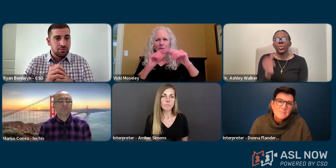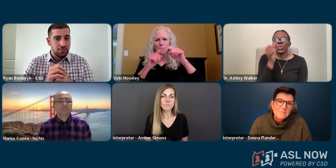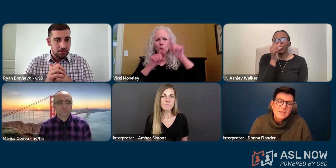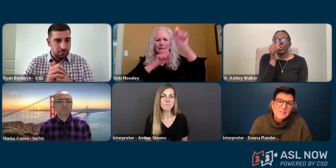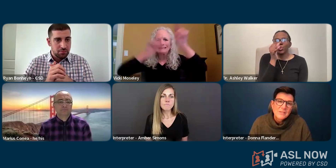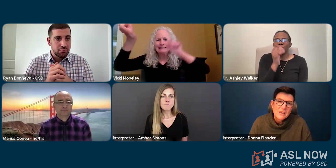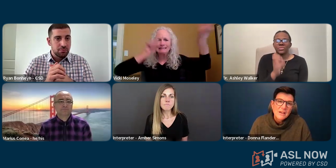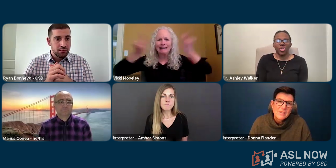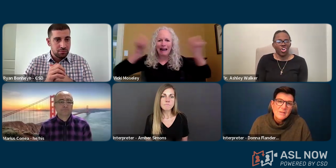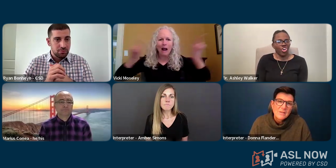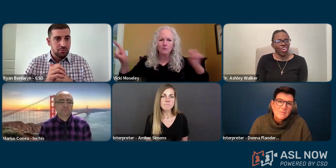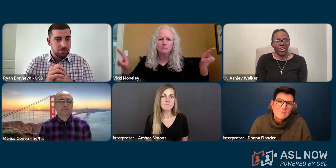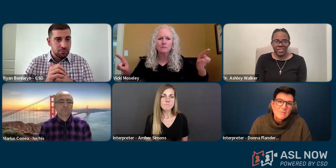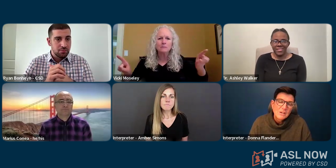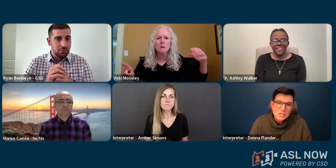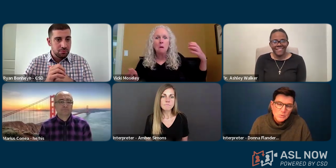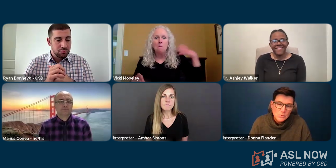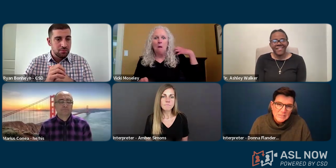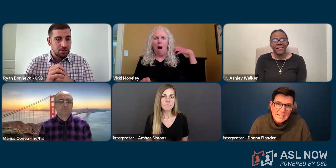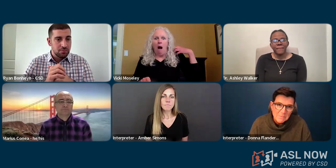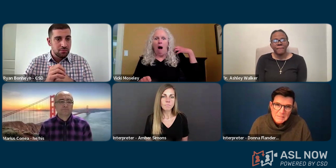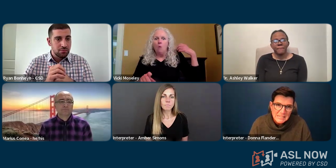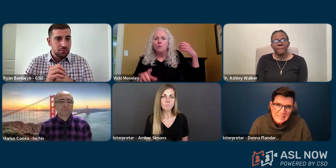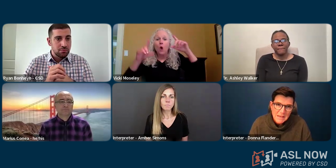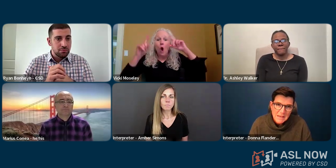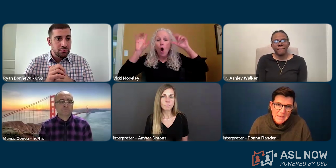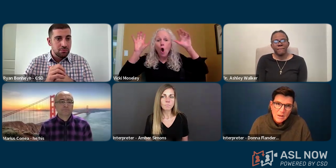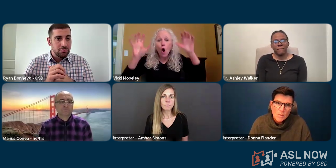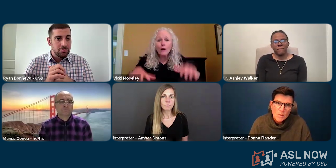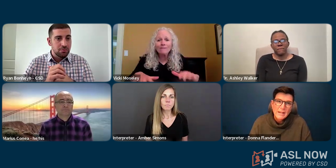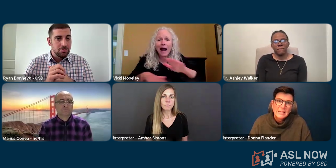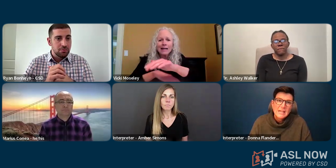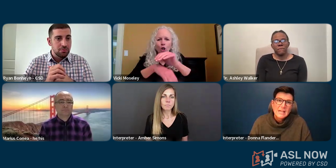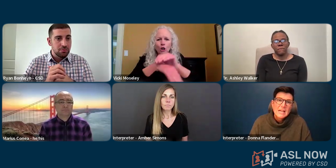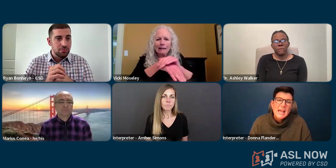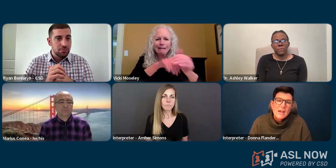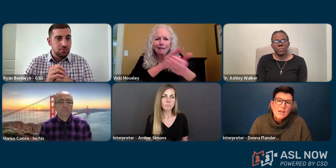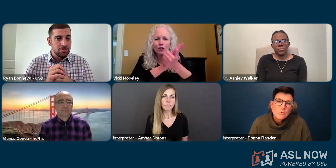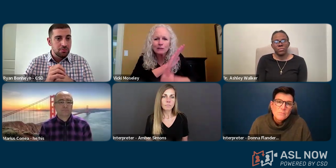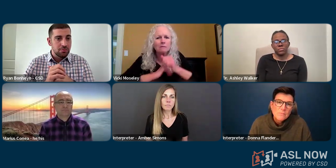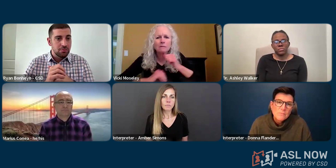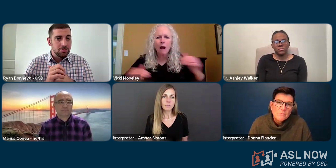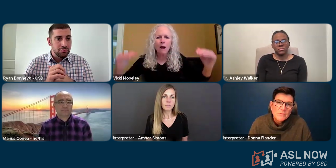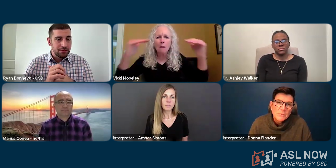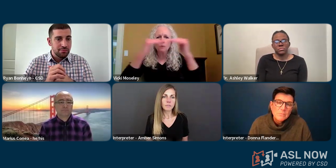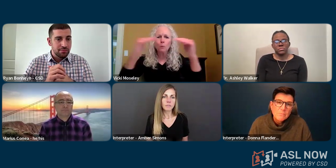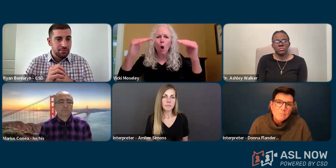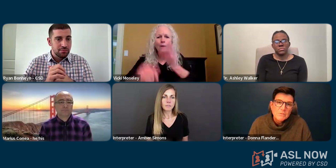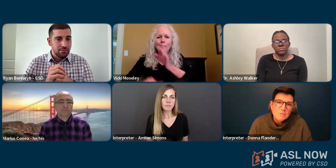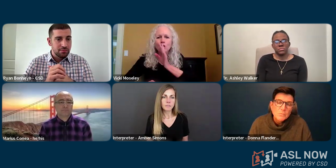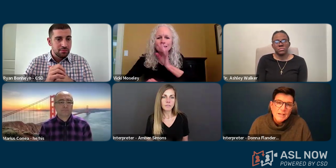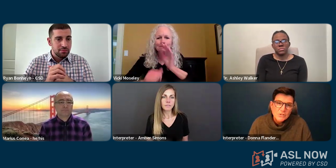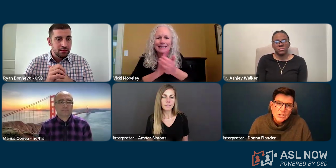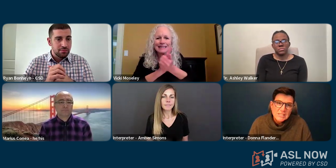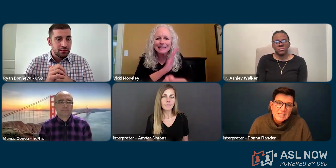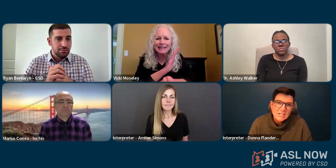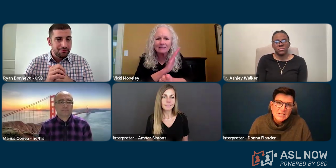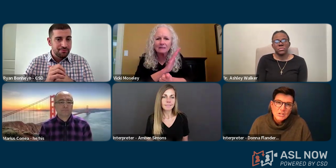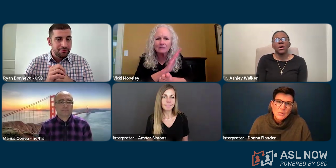you know, and she was sending a business email out at one point. And the supervisor that she sent it